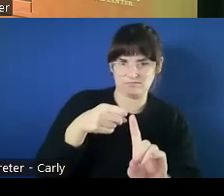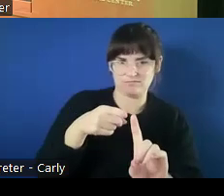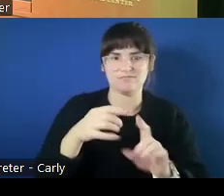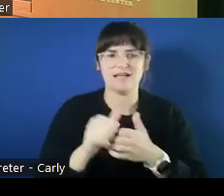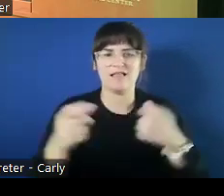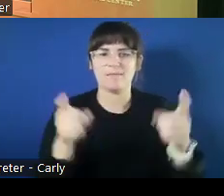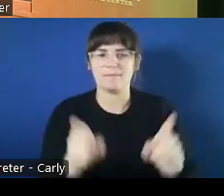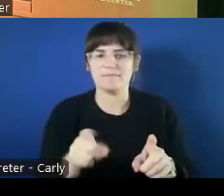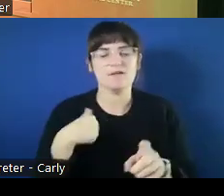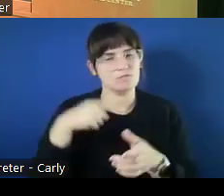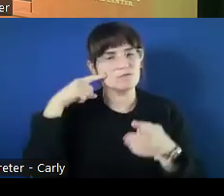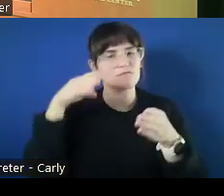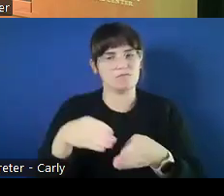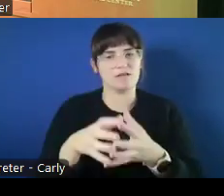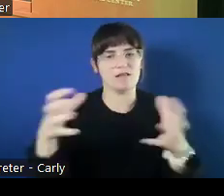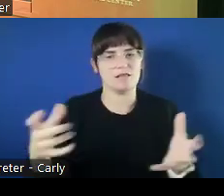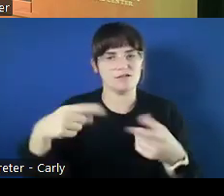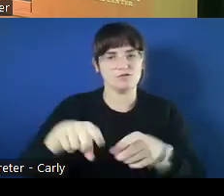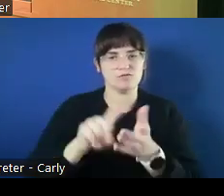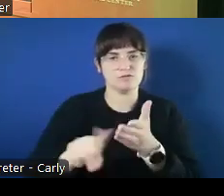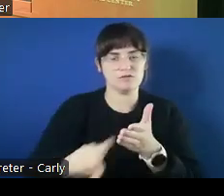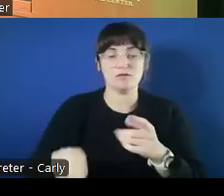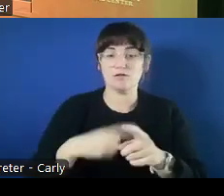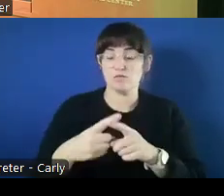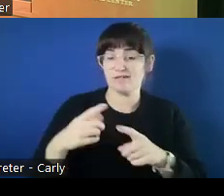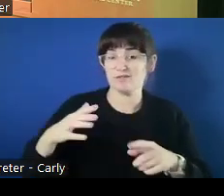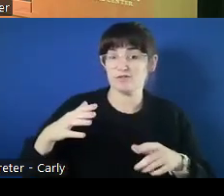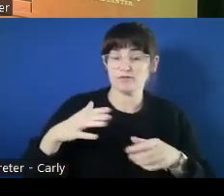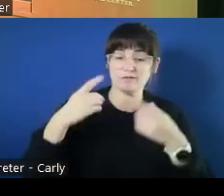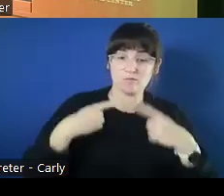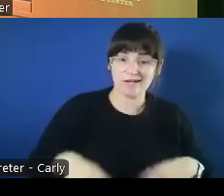bit more we know that when you're depressed and anxious your diet tends to be worse you eat few